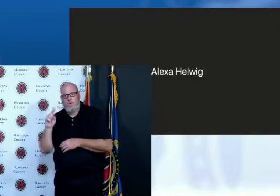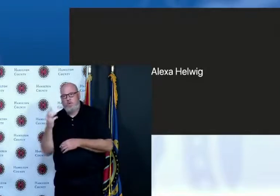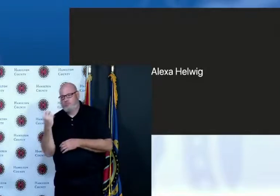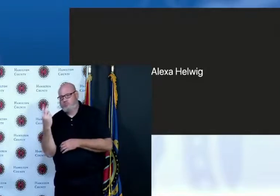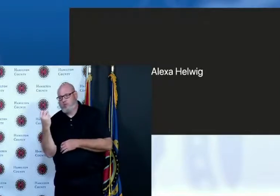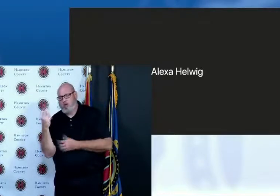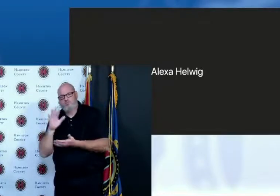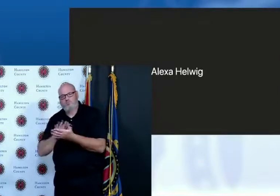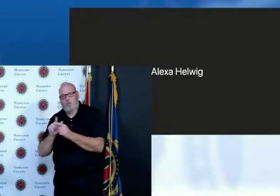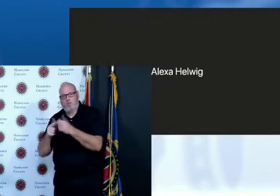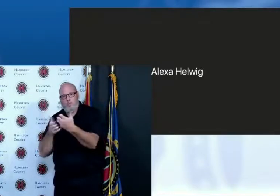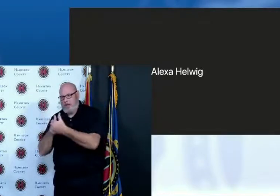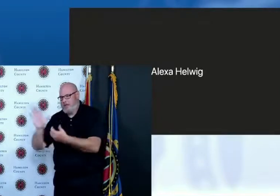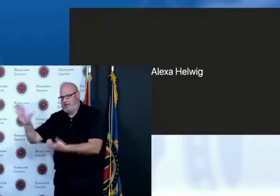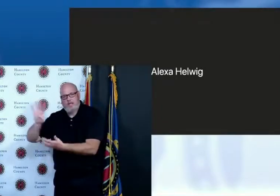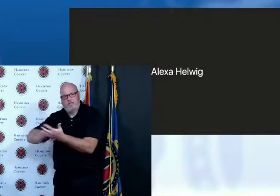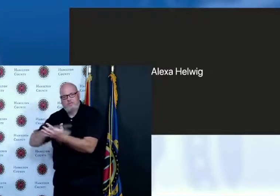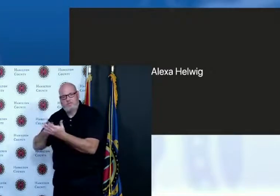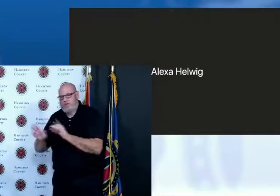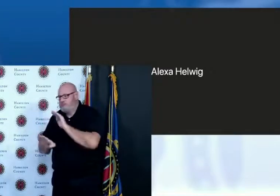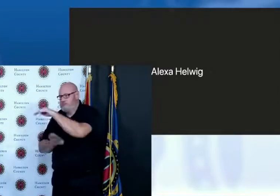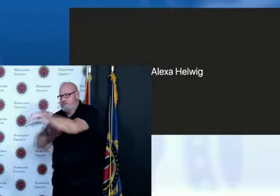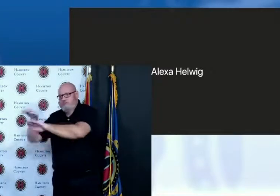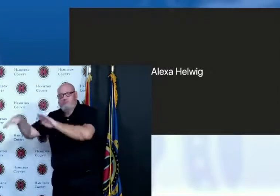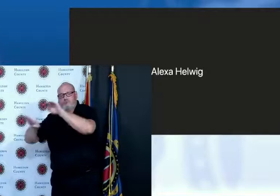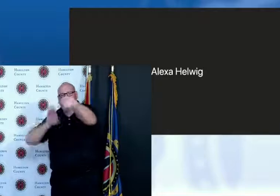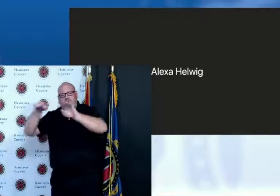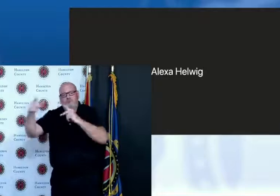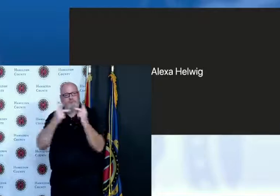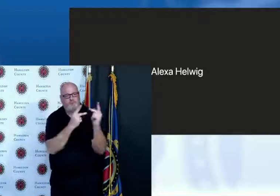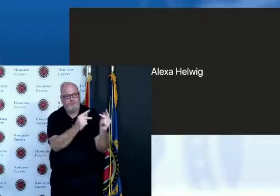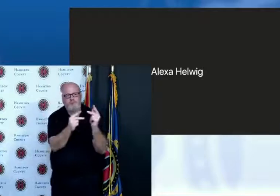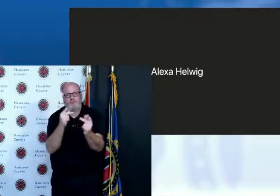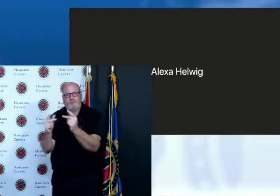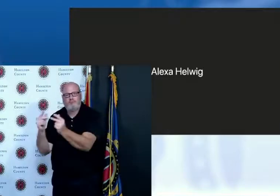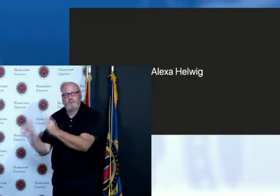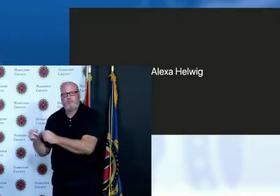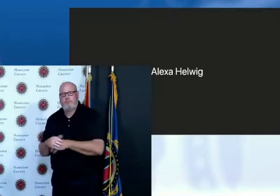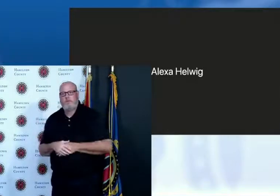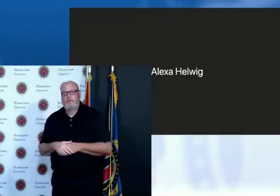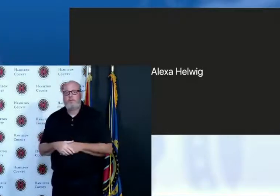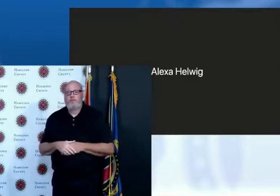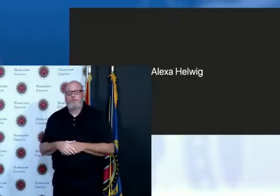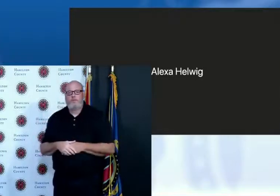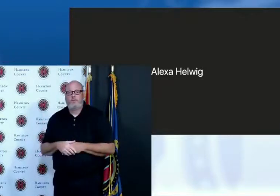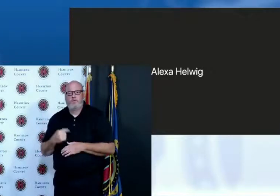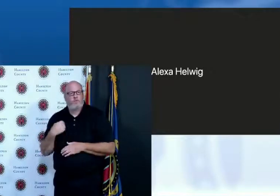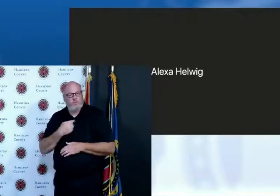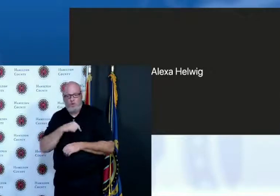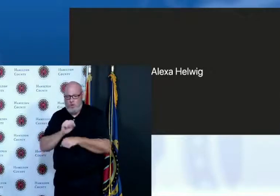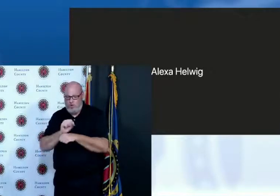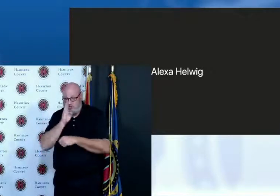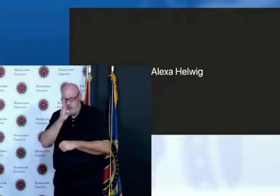but yeah we are we are starting to work with schools directly now great thank you absolutely